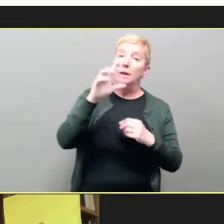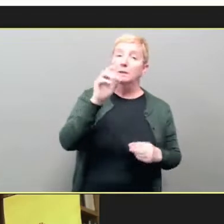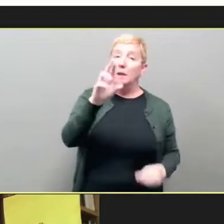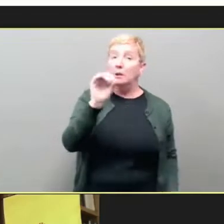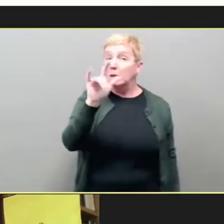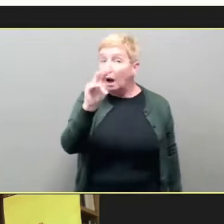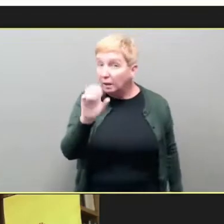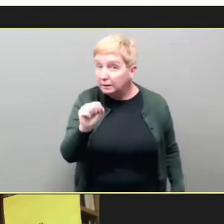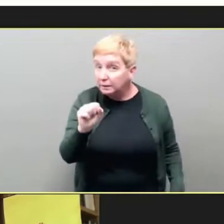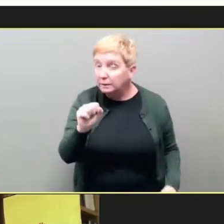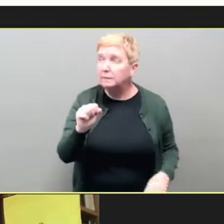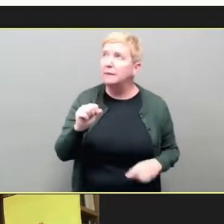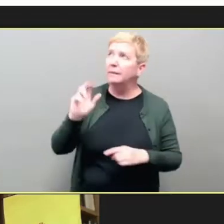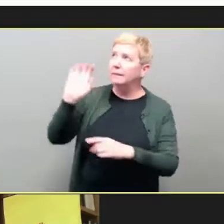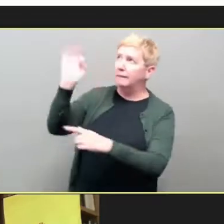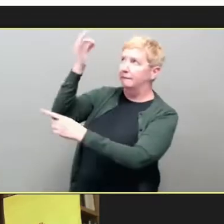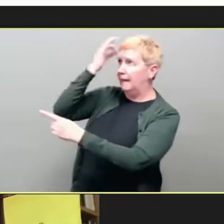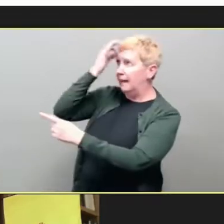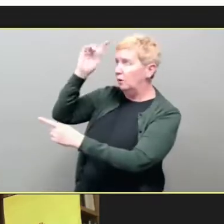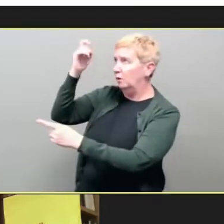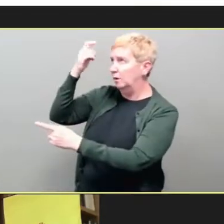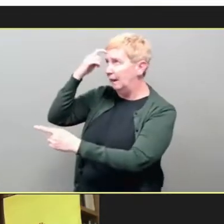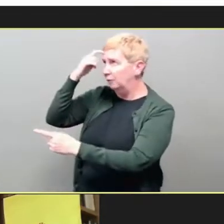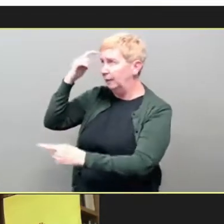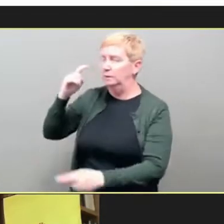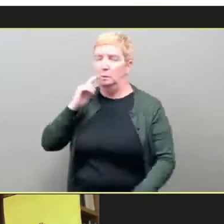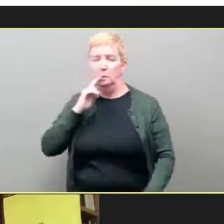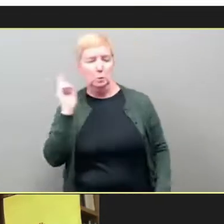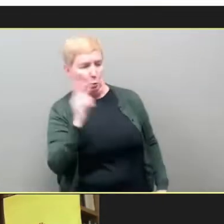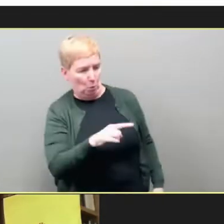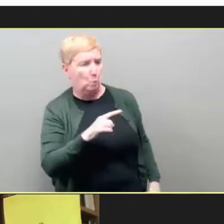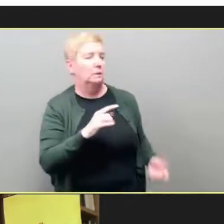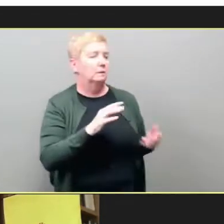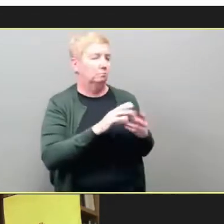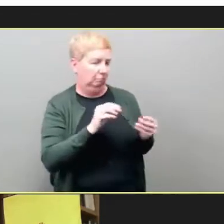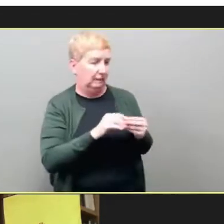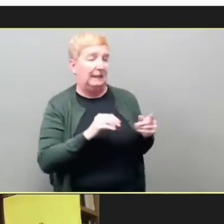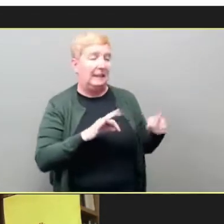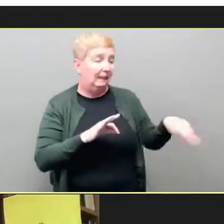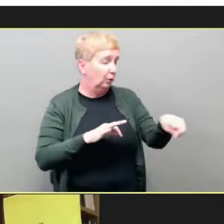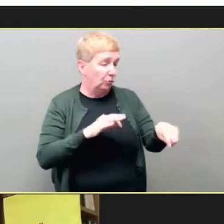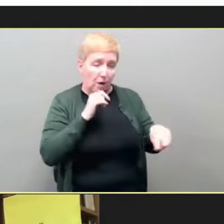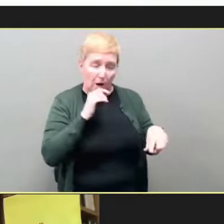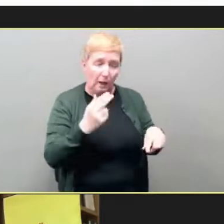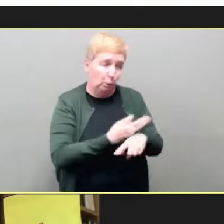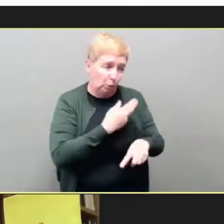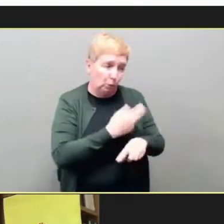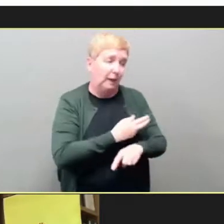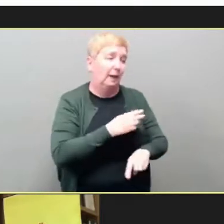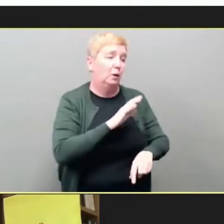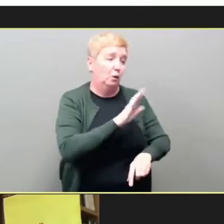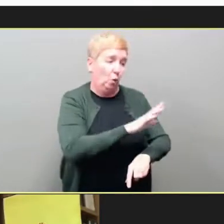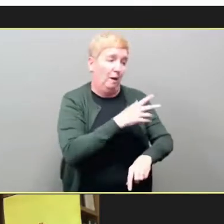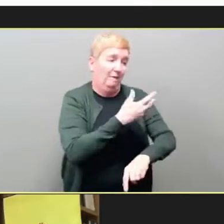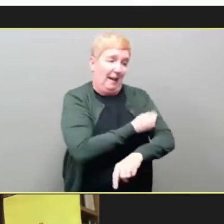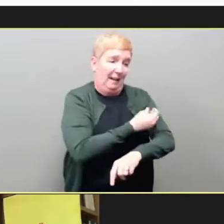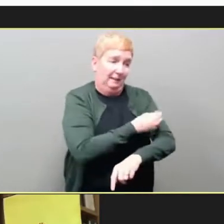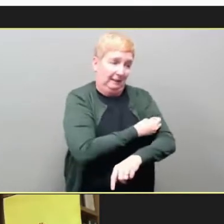government has told states if they don't use their full allocations of the vaccine, it's going to be considered part of a federal pool and made